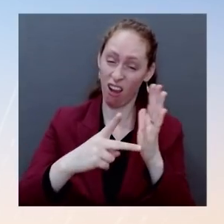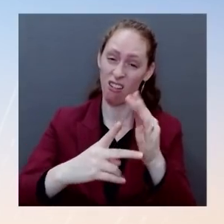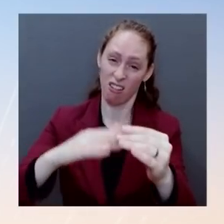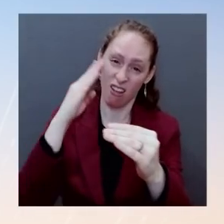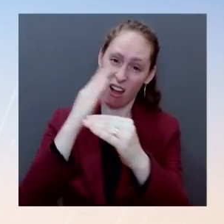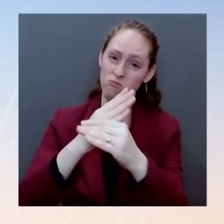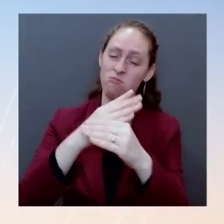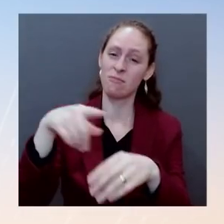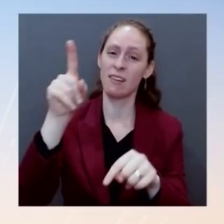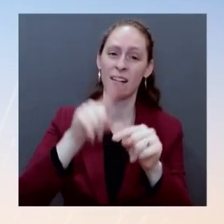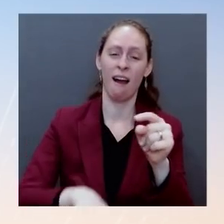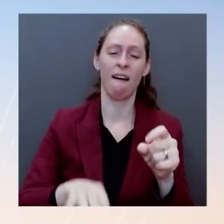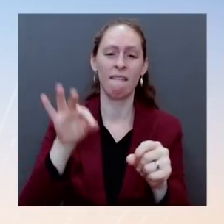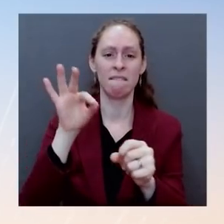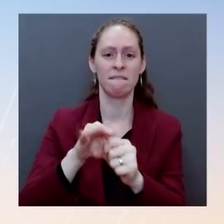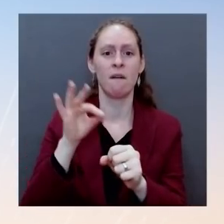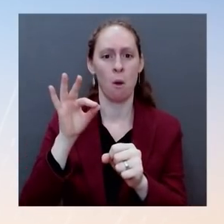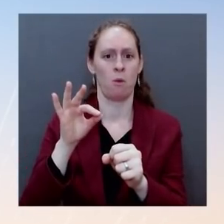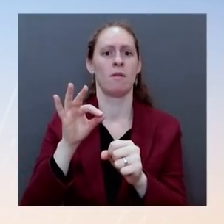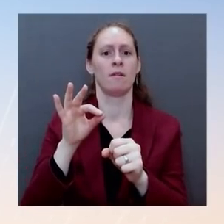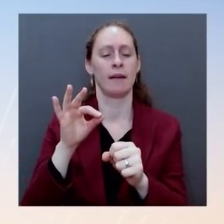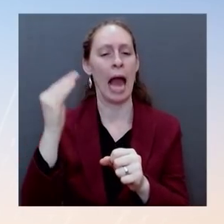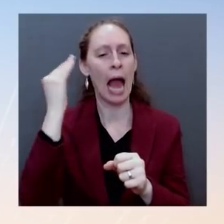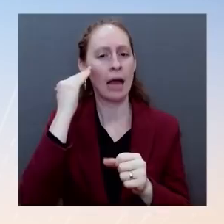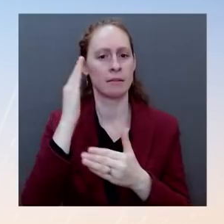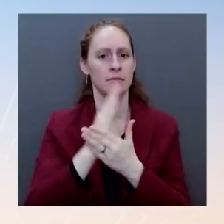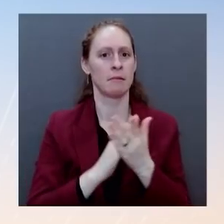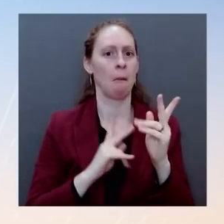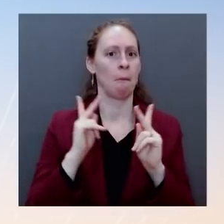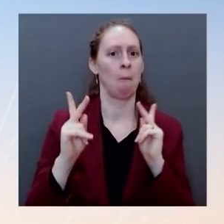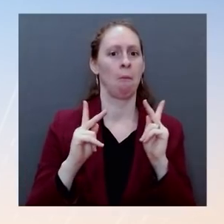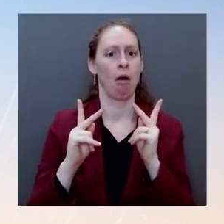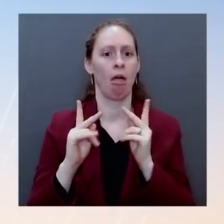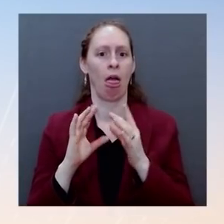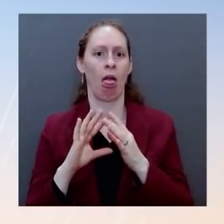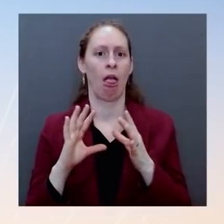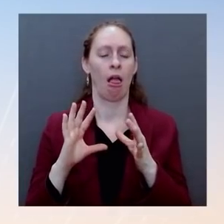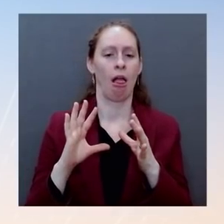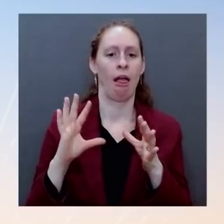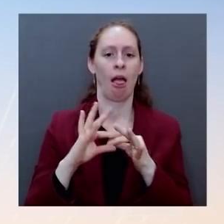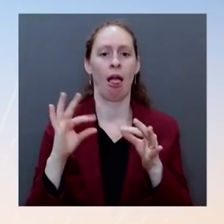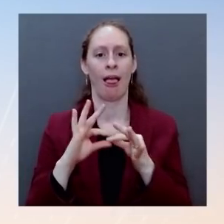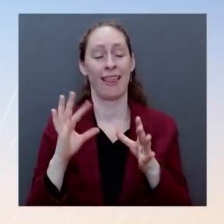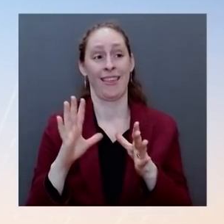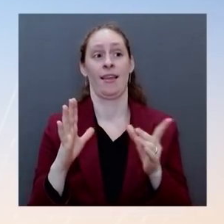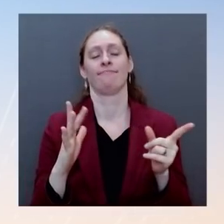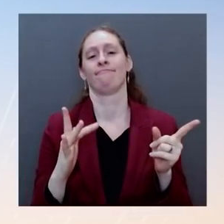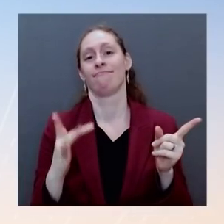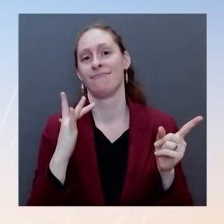given how many people sat silently over the last four years for the former president -- but I would note that, in our view